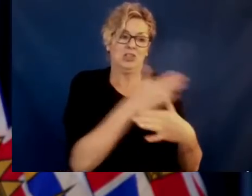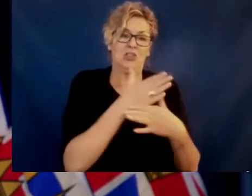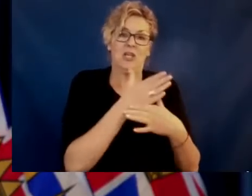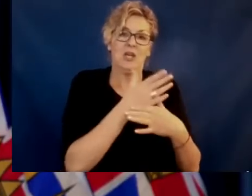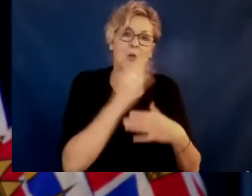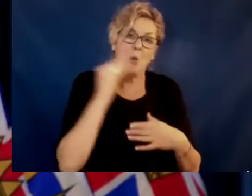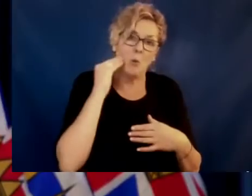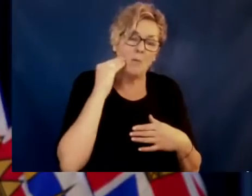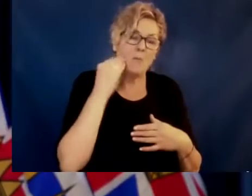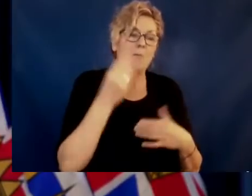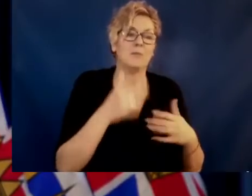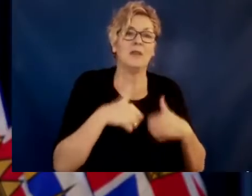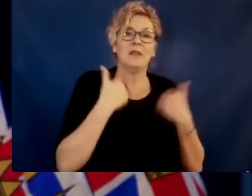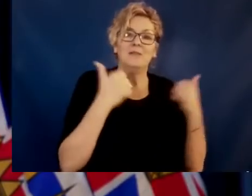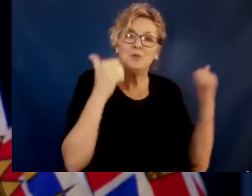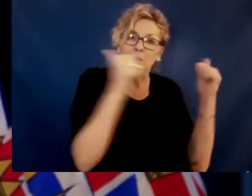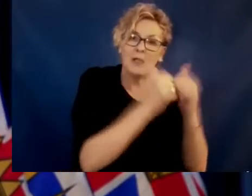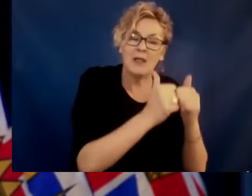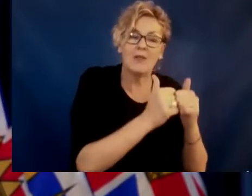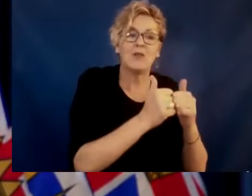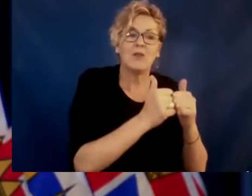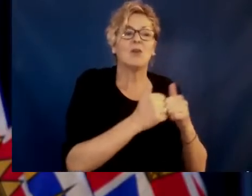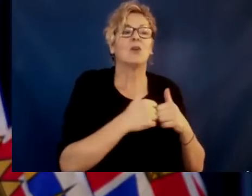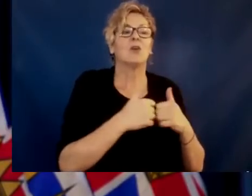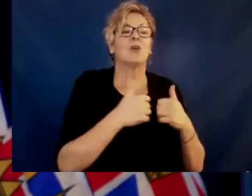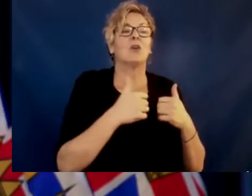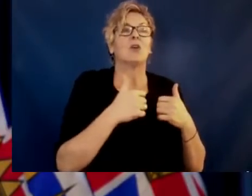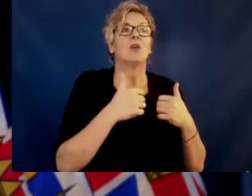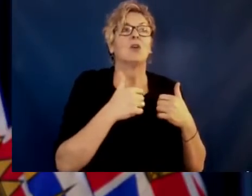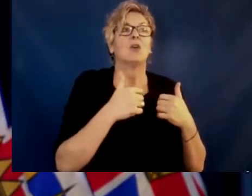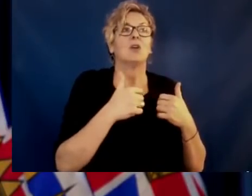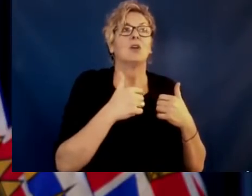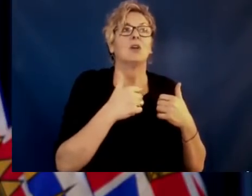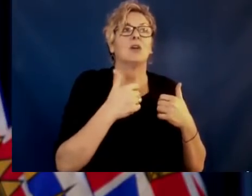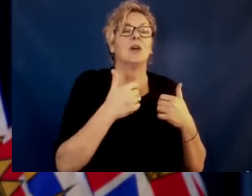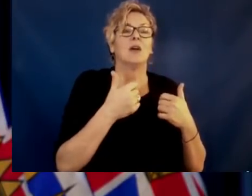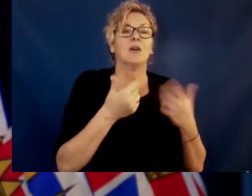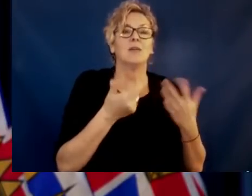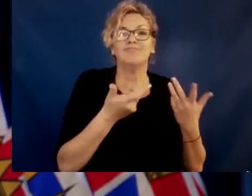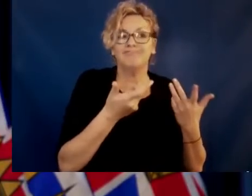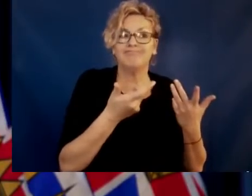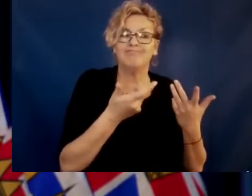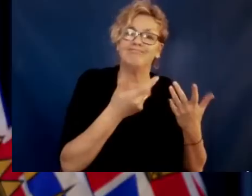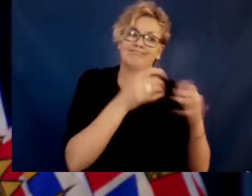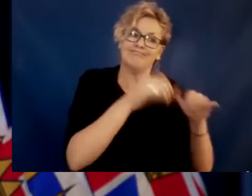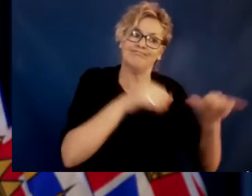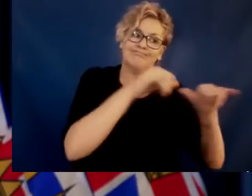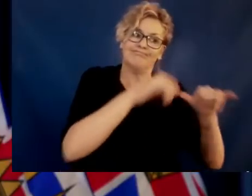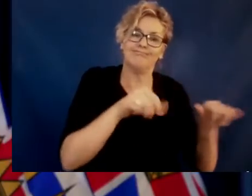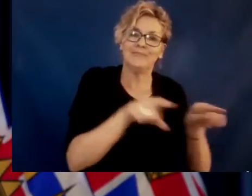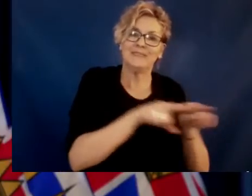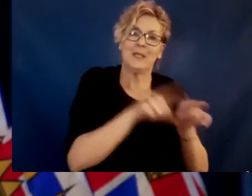in those areas. So that has a huge part of it as well. Next question,